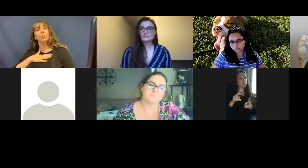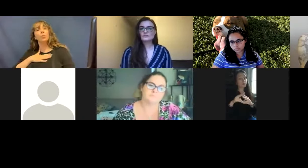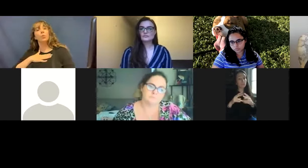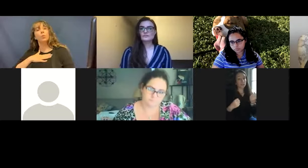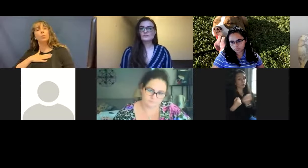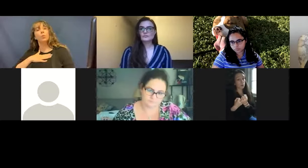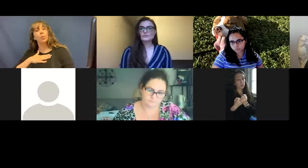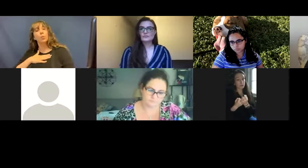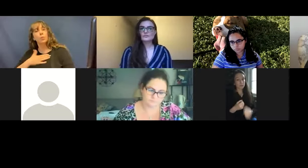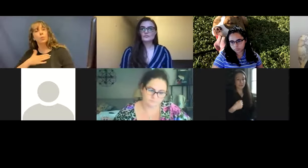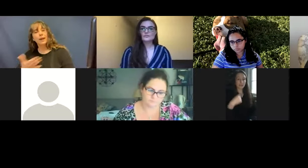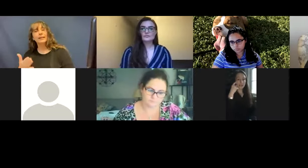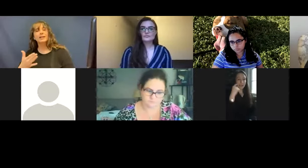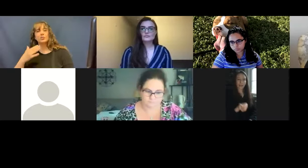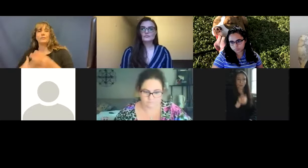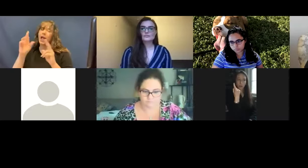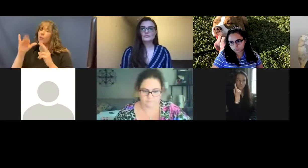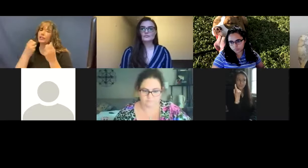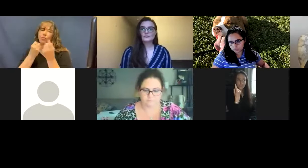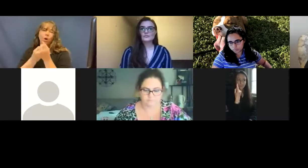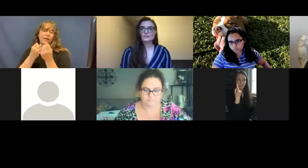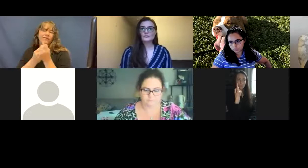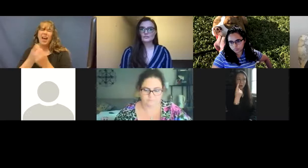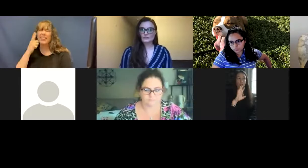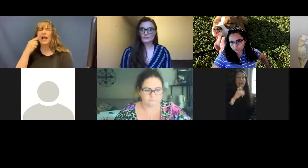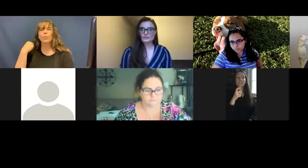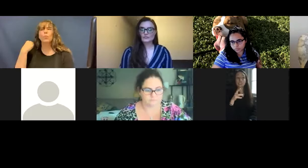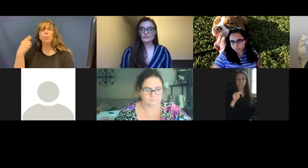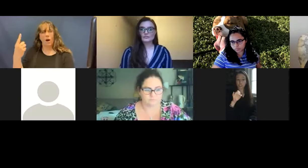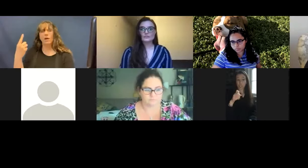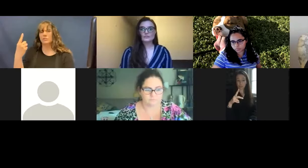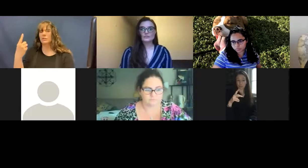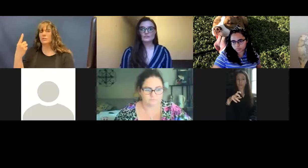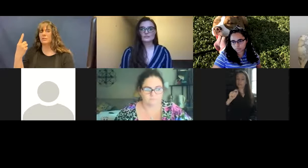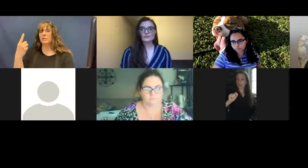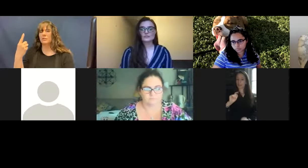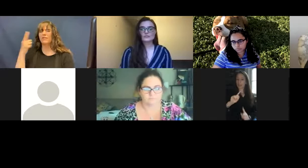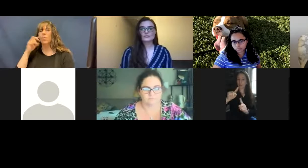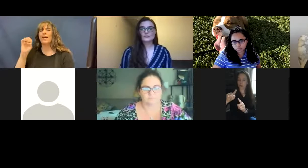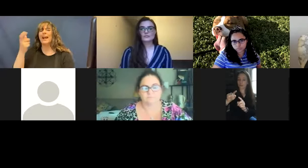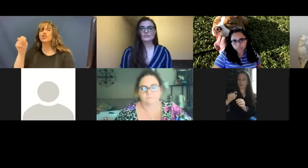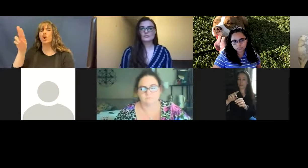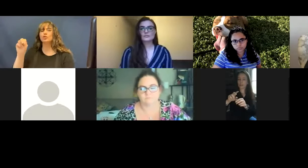were very supportive. I think I had one on an externship. It was a vet that I went and